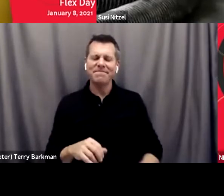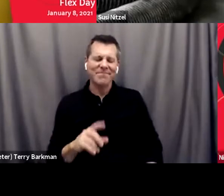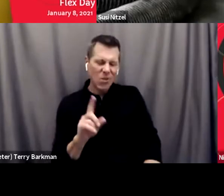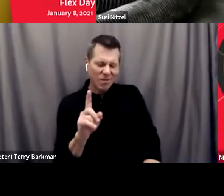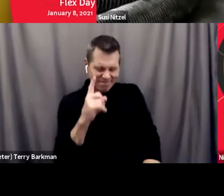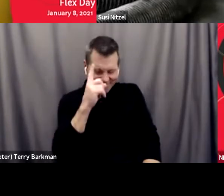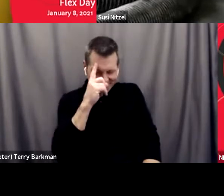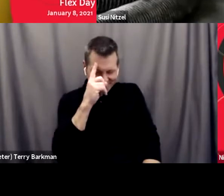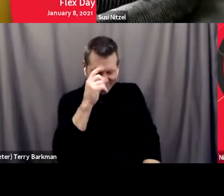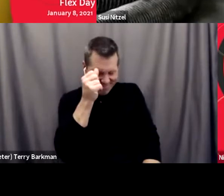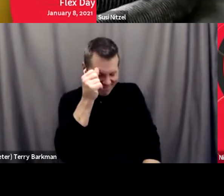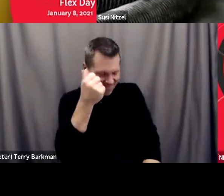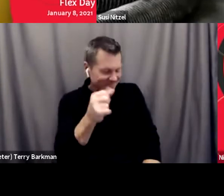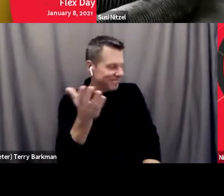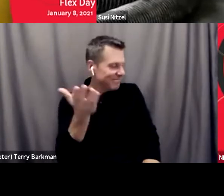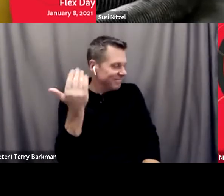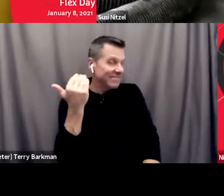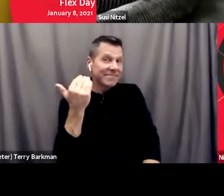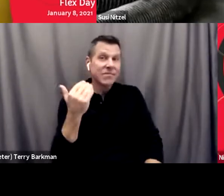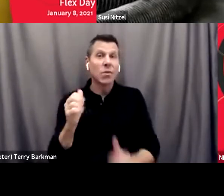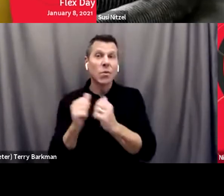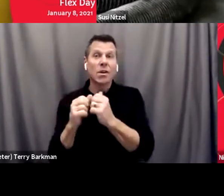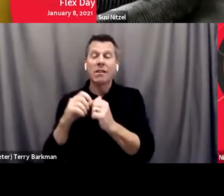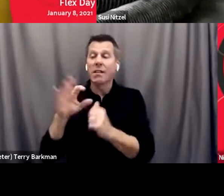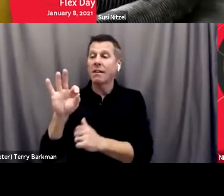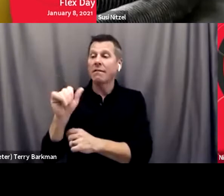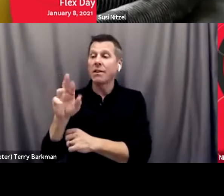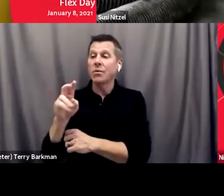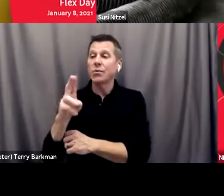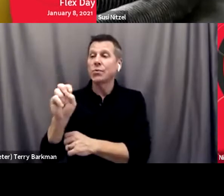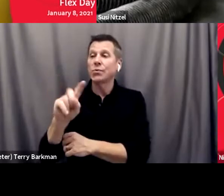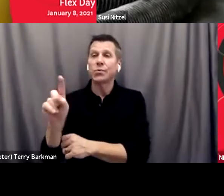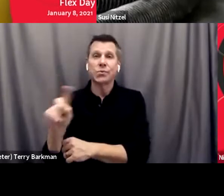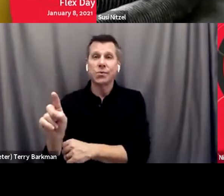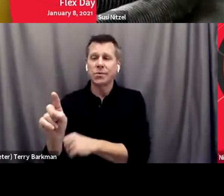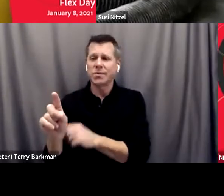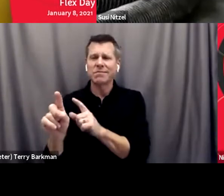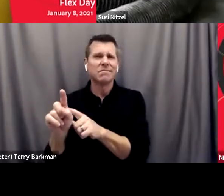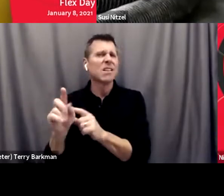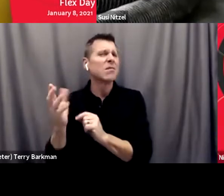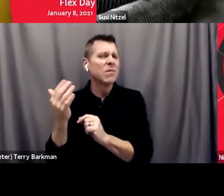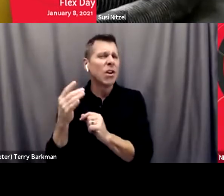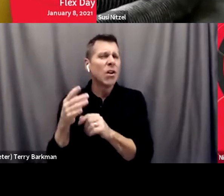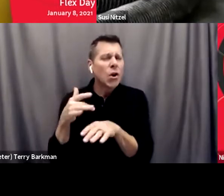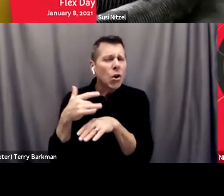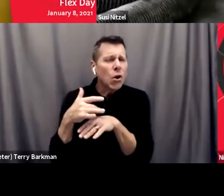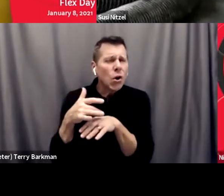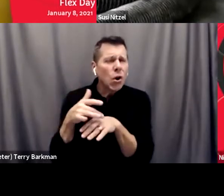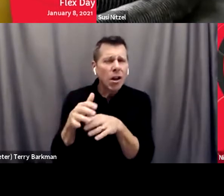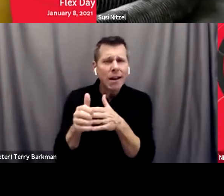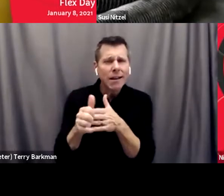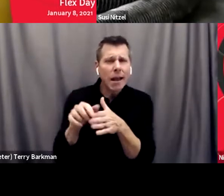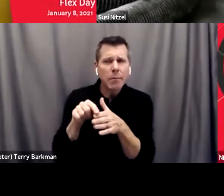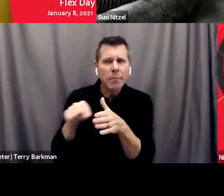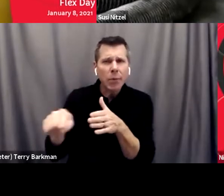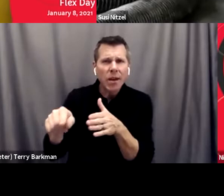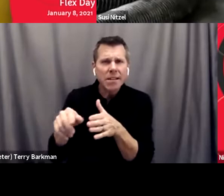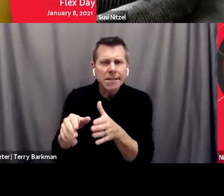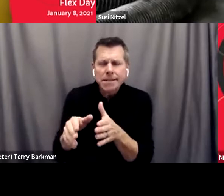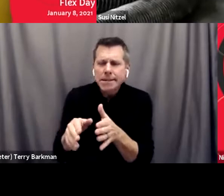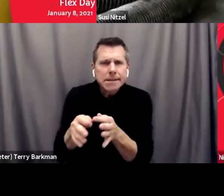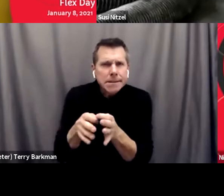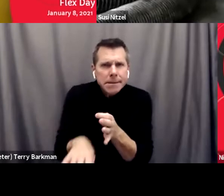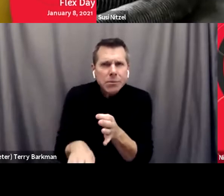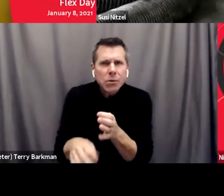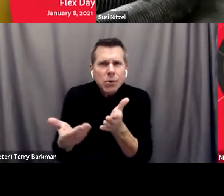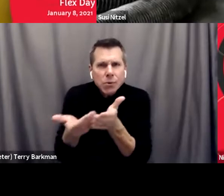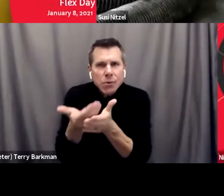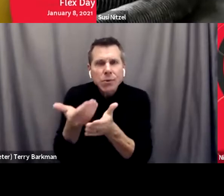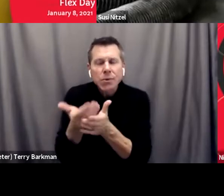experience that I had working with Feruz in a in a part of the early Guided Pathways work, when we were developing the, the course